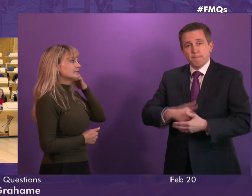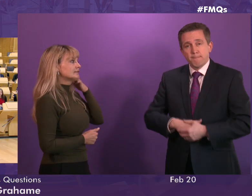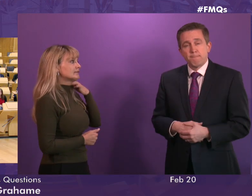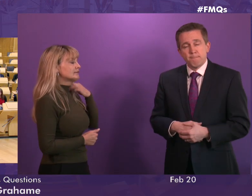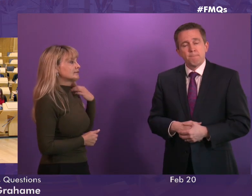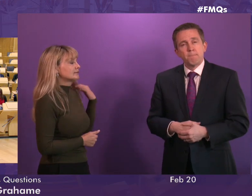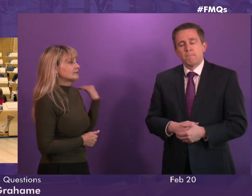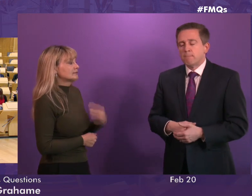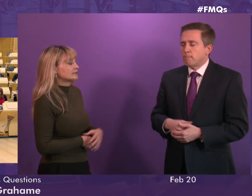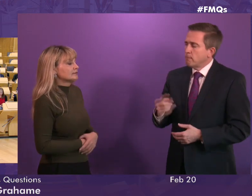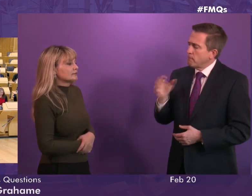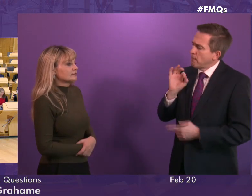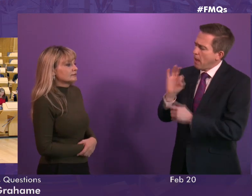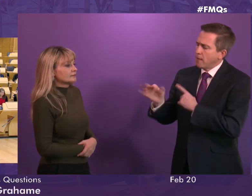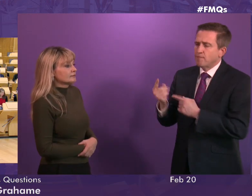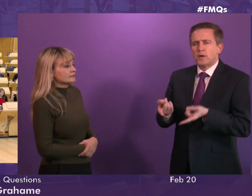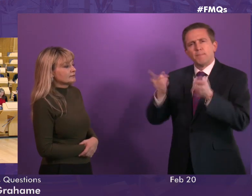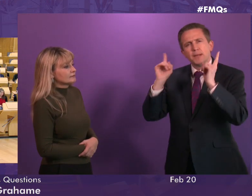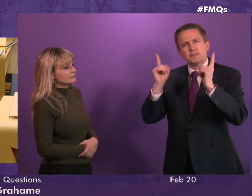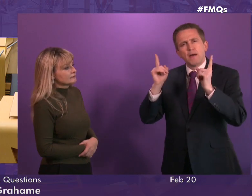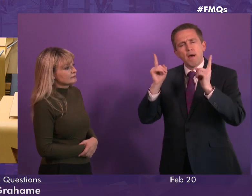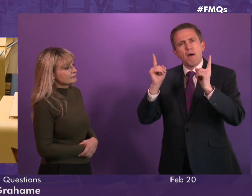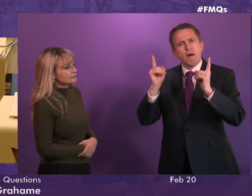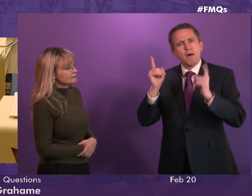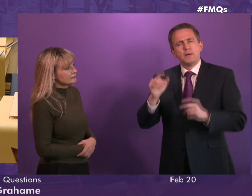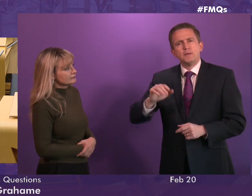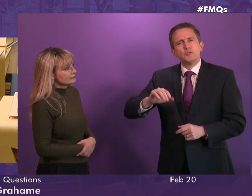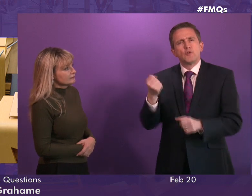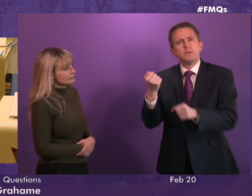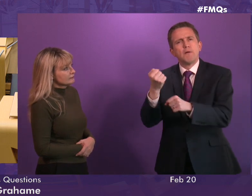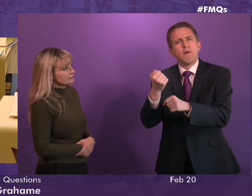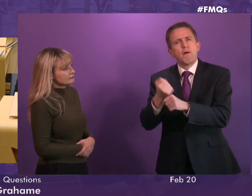To ask the First Minister what concerns the Scottish Government has regarding difficulties